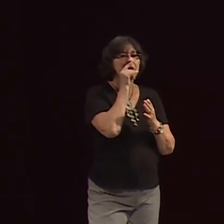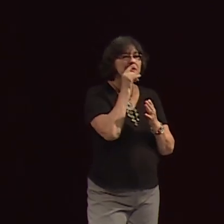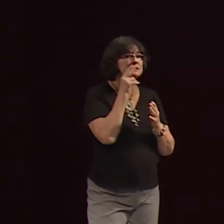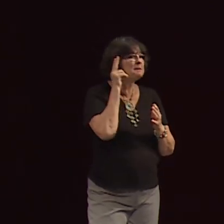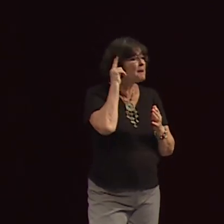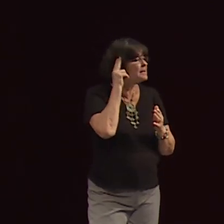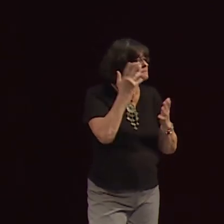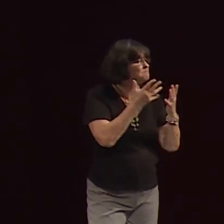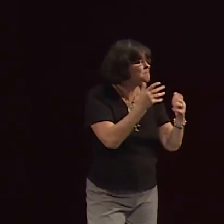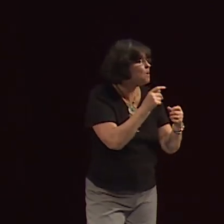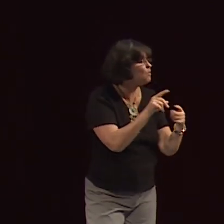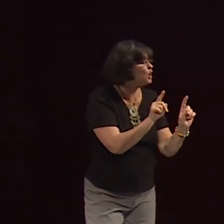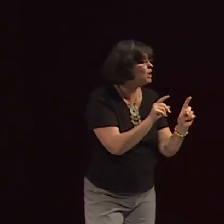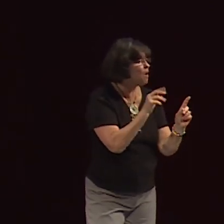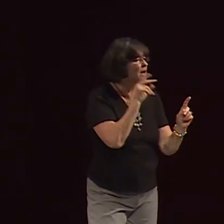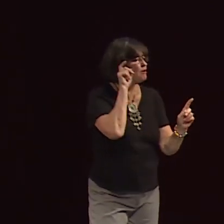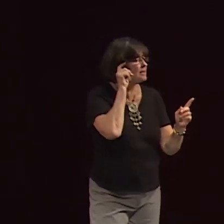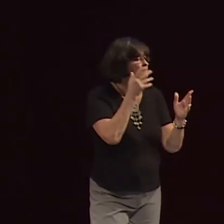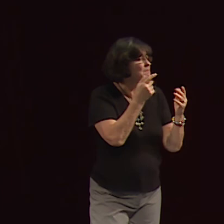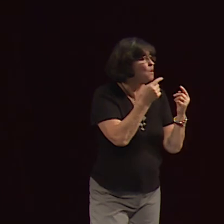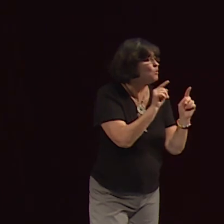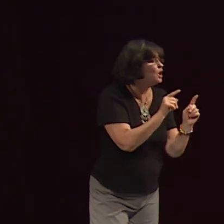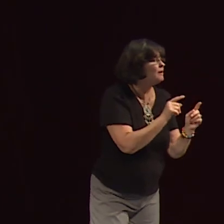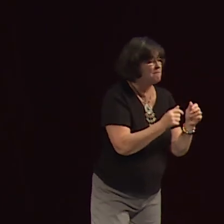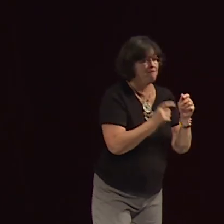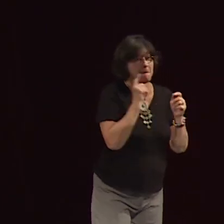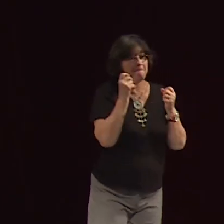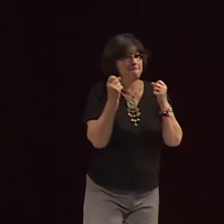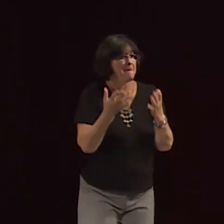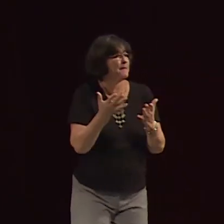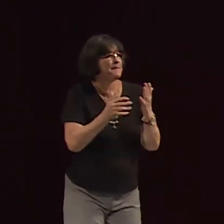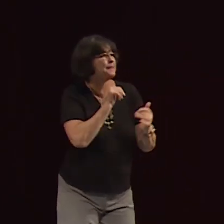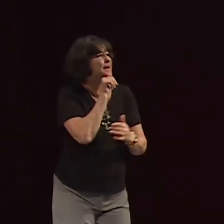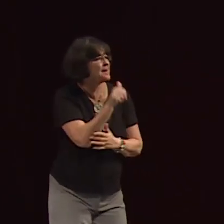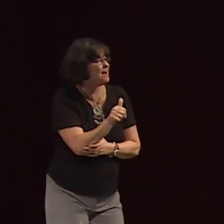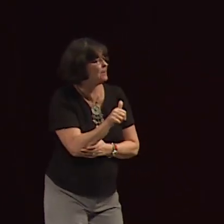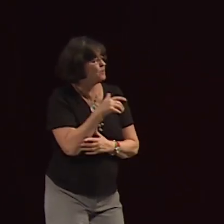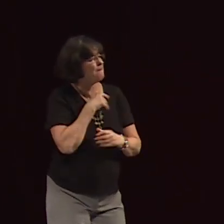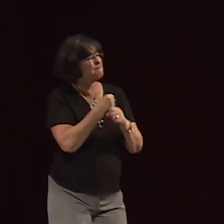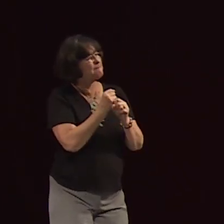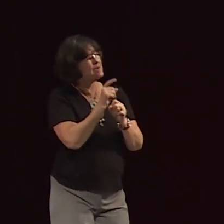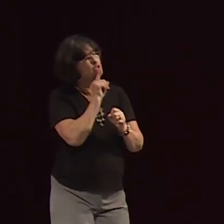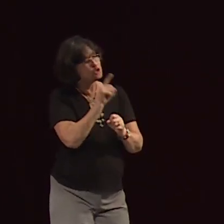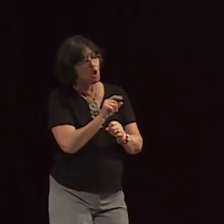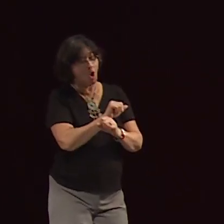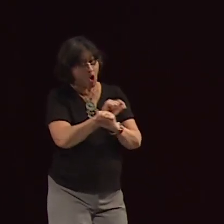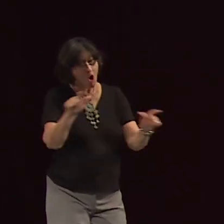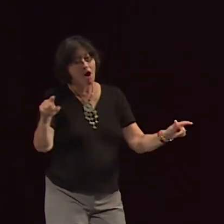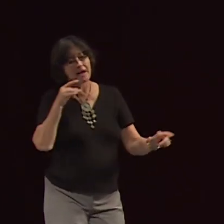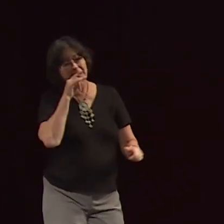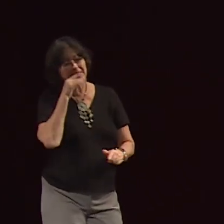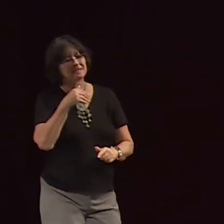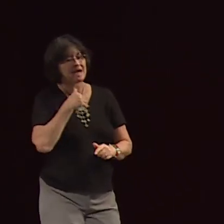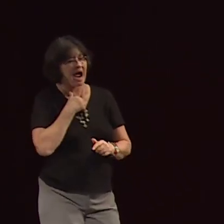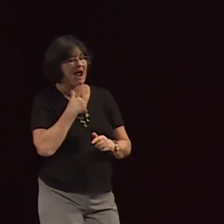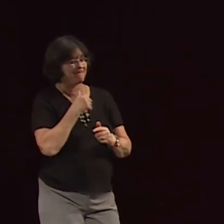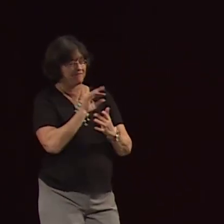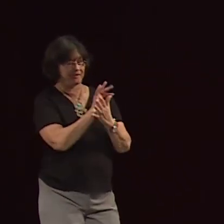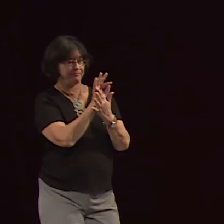if they have access to language. Maybe their hearing aids... Some people use hearing aids very successfully.